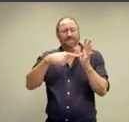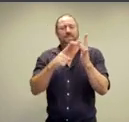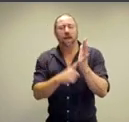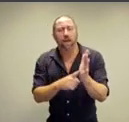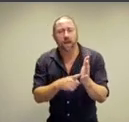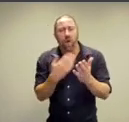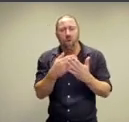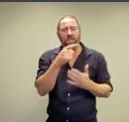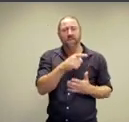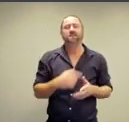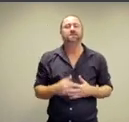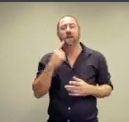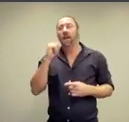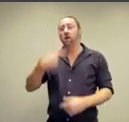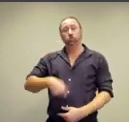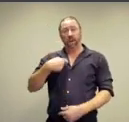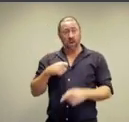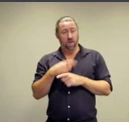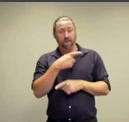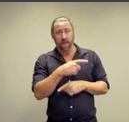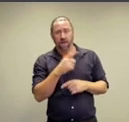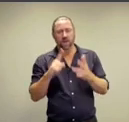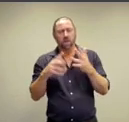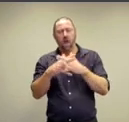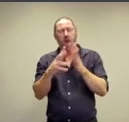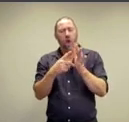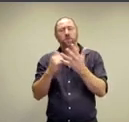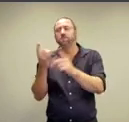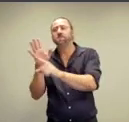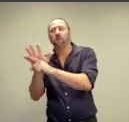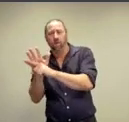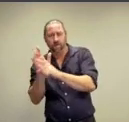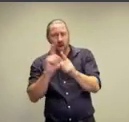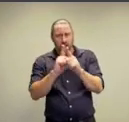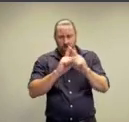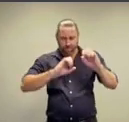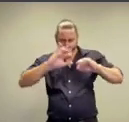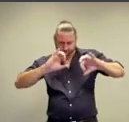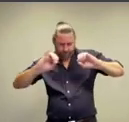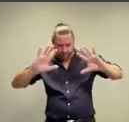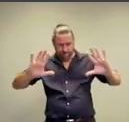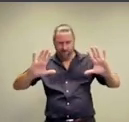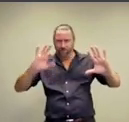detailing. What we kind of see in jackets like these is a designer like Owens, breaking